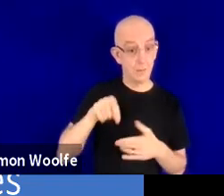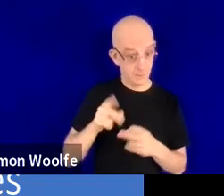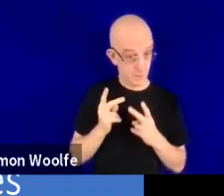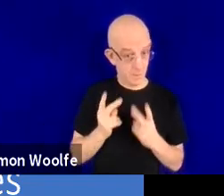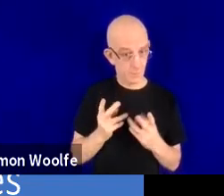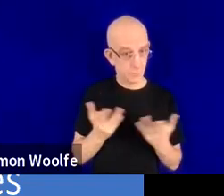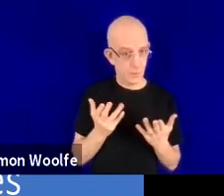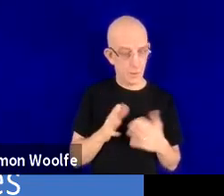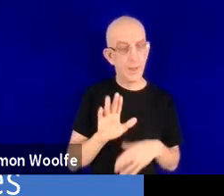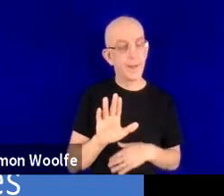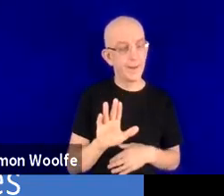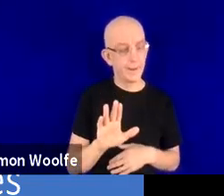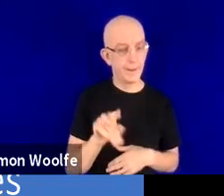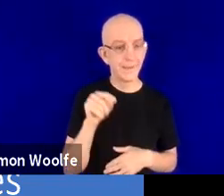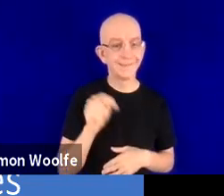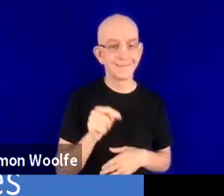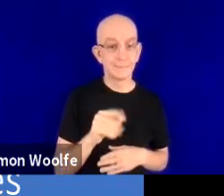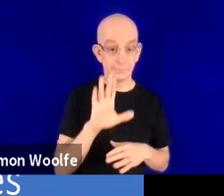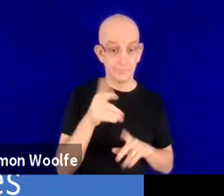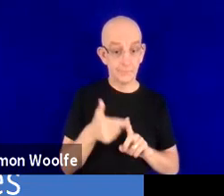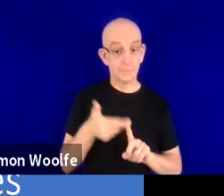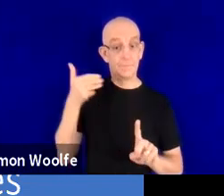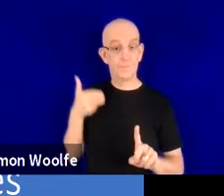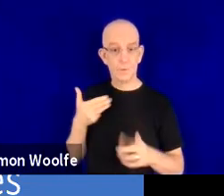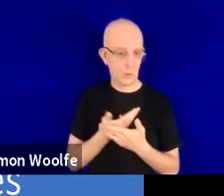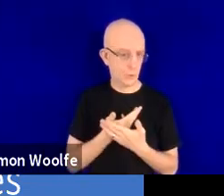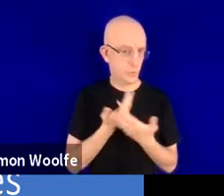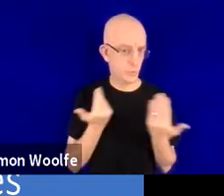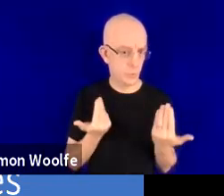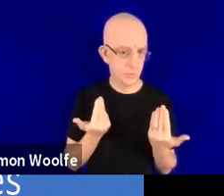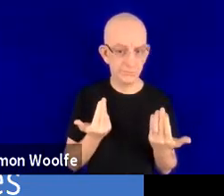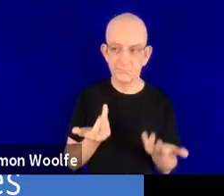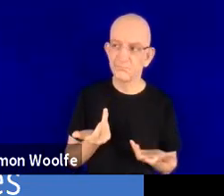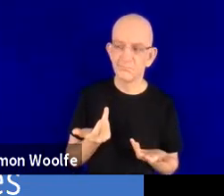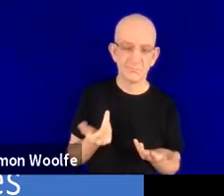If we look at Thailand, that the top up was higher than the original benefit that was in place